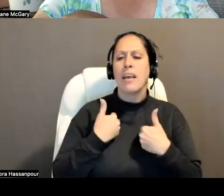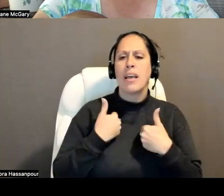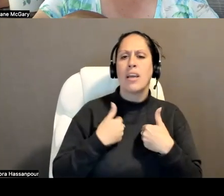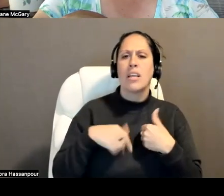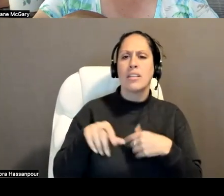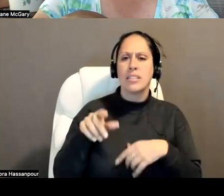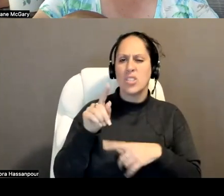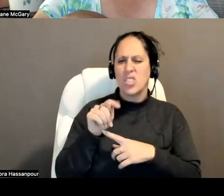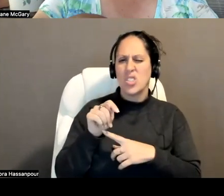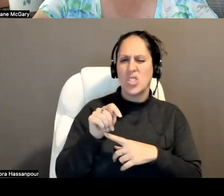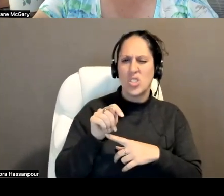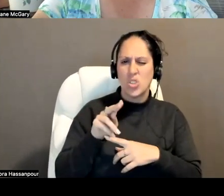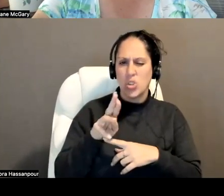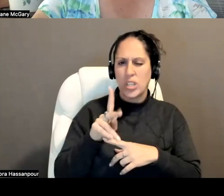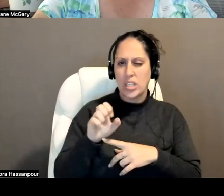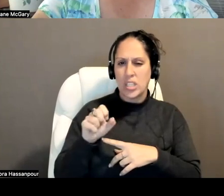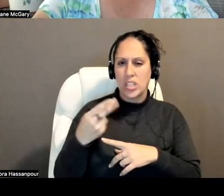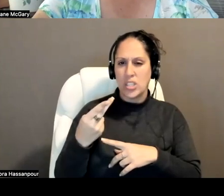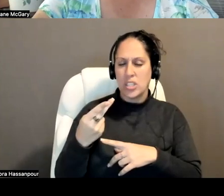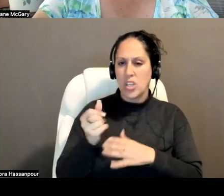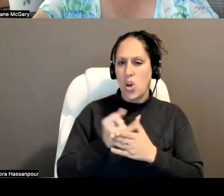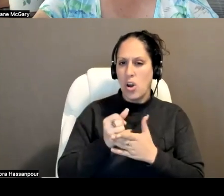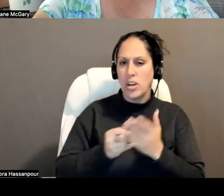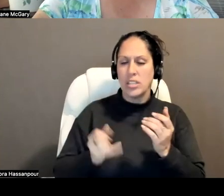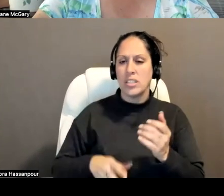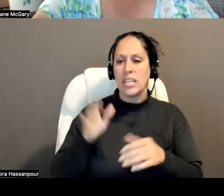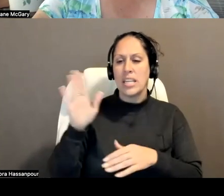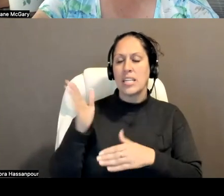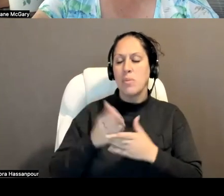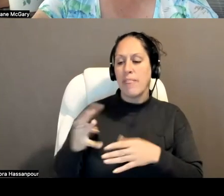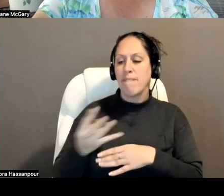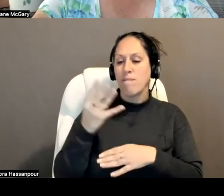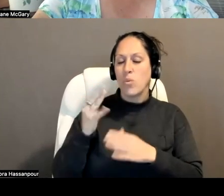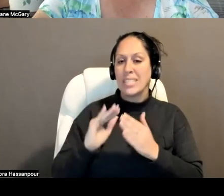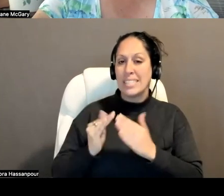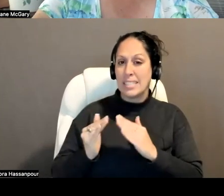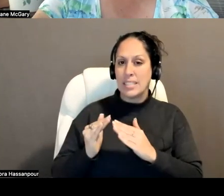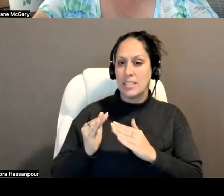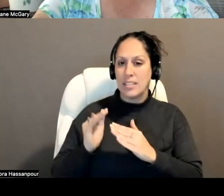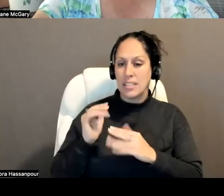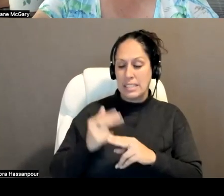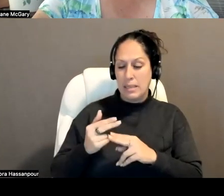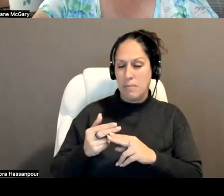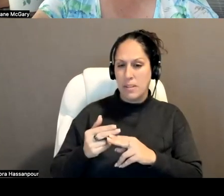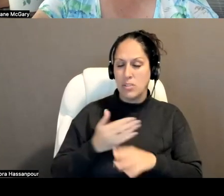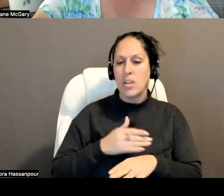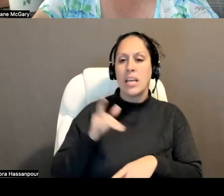composer named Fazil Say. And in his piece called "The Four Cities," um, he utilizes the